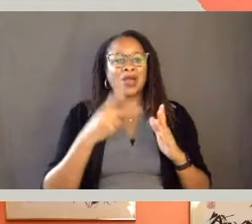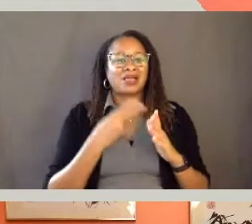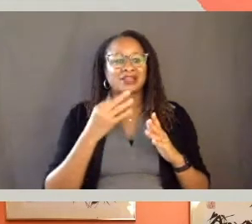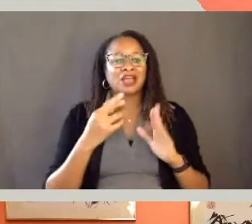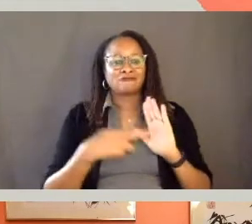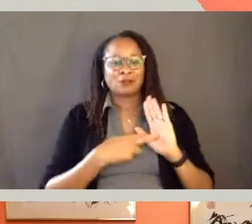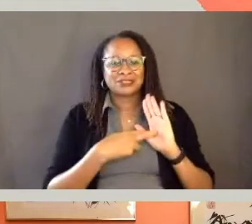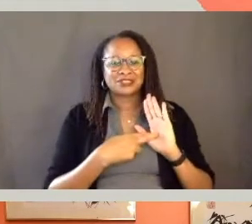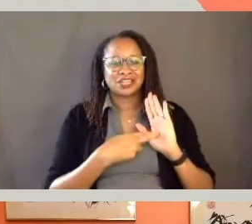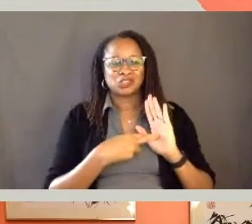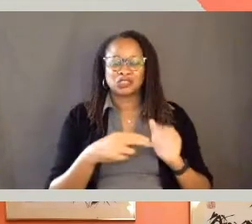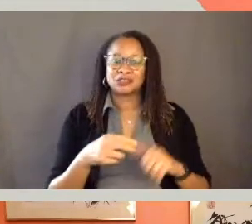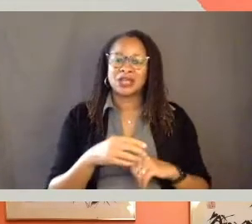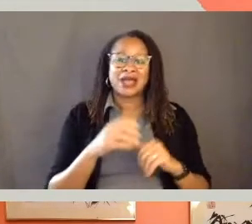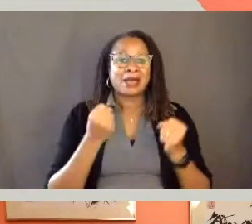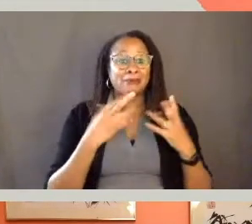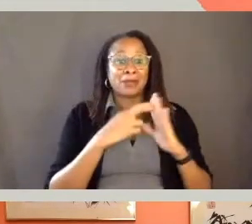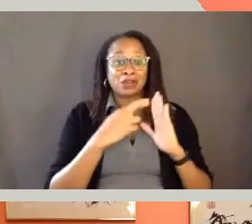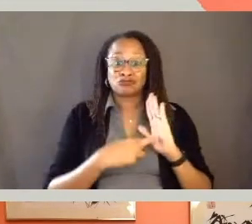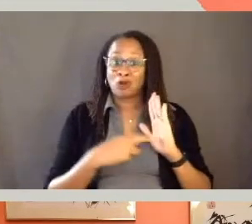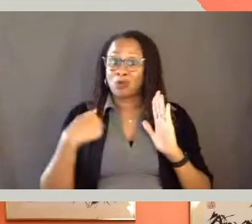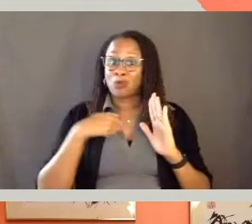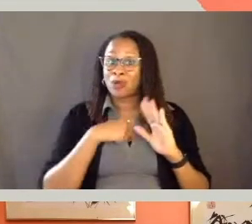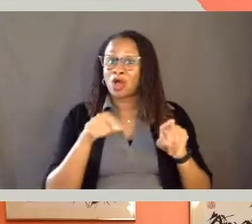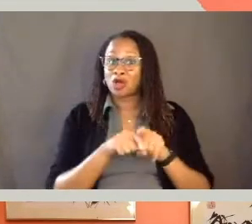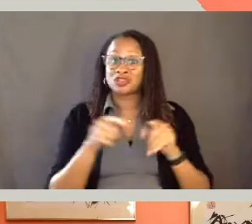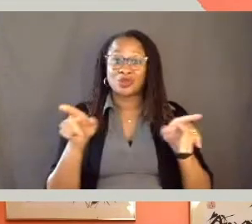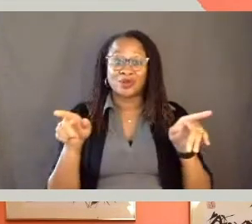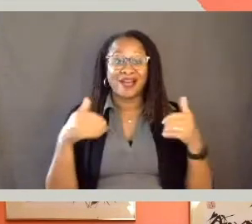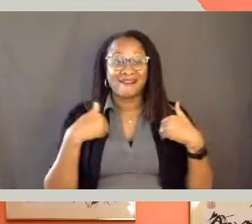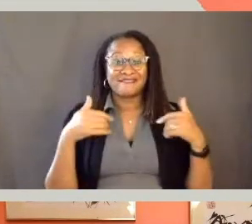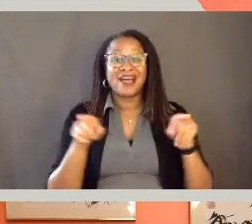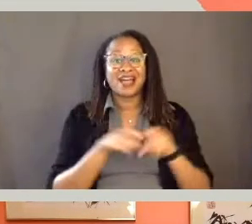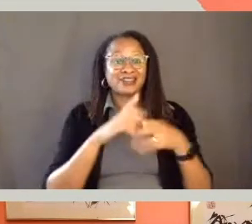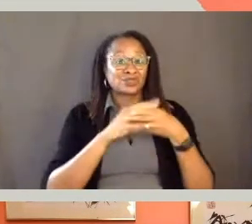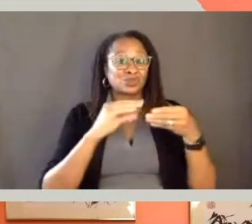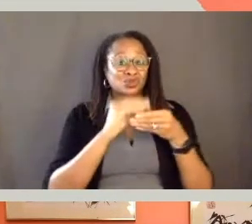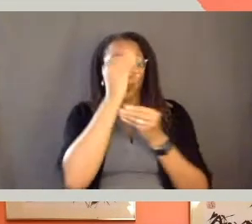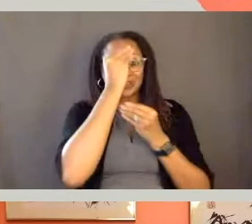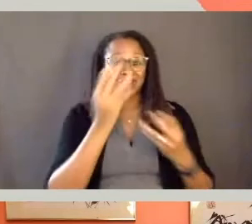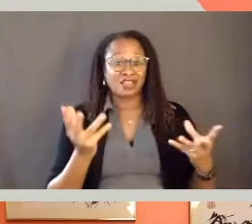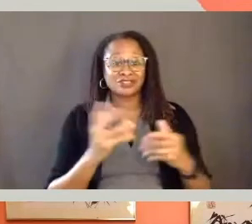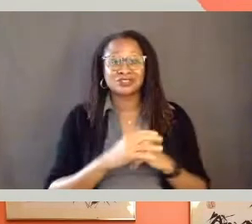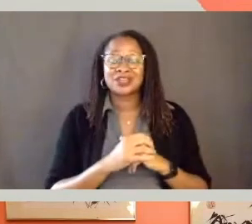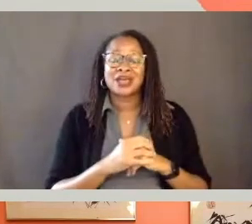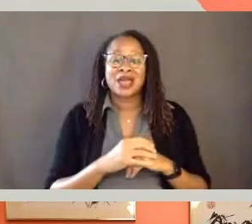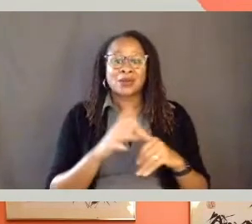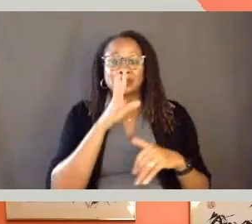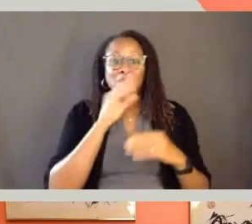And the many roles that we also play as storytellers. And one of the things that we talked about previously too was just empathy.